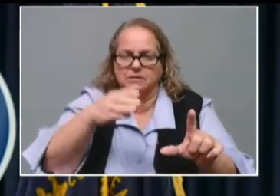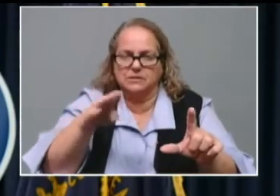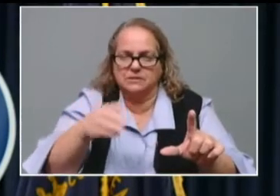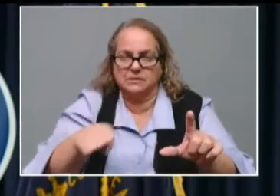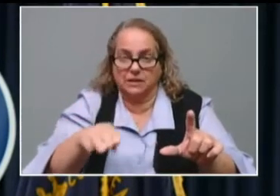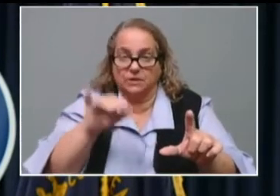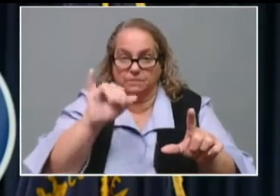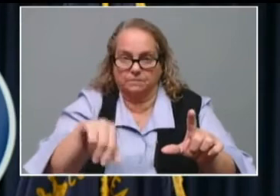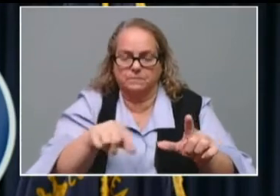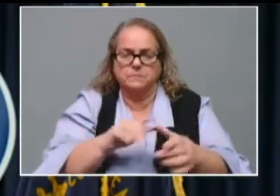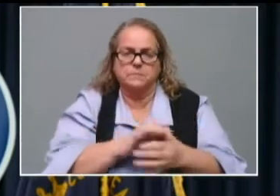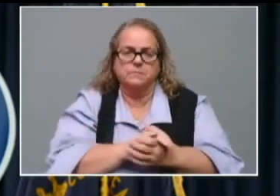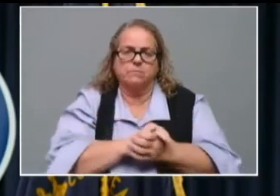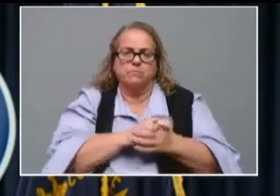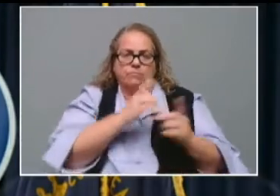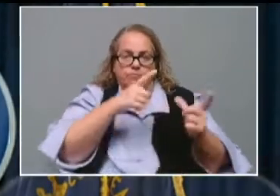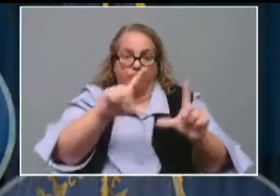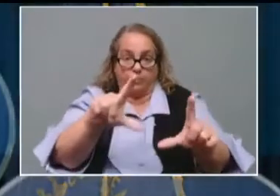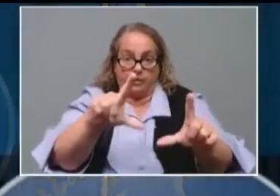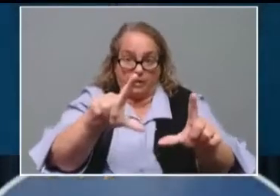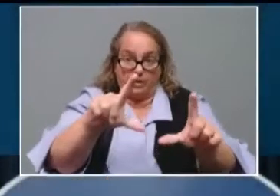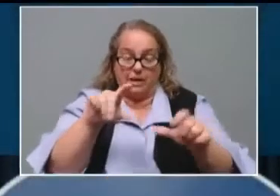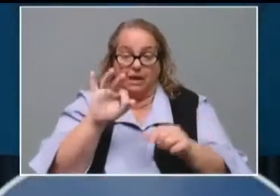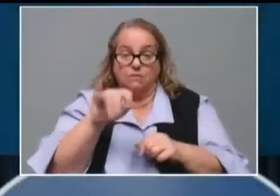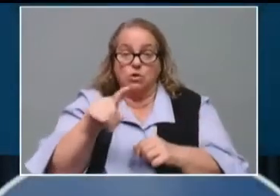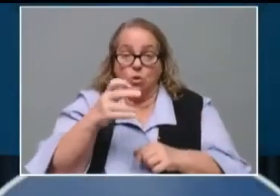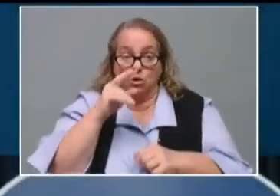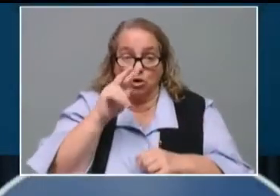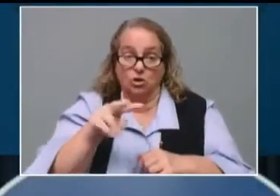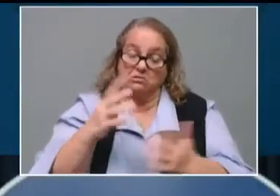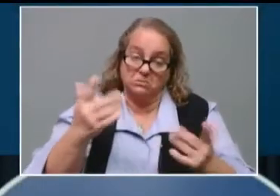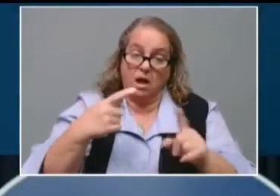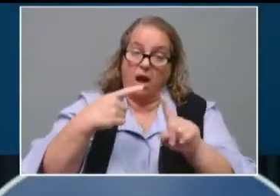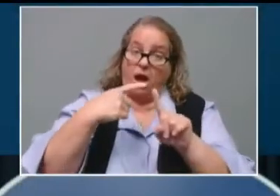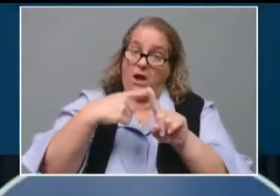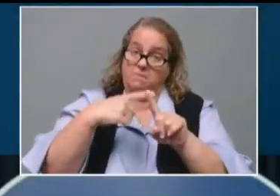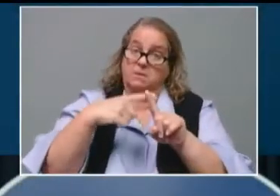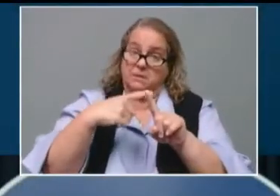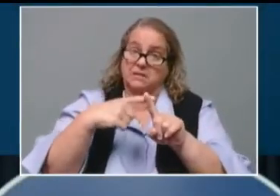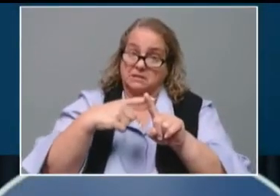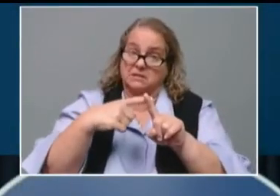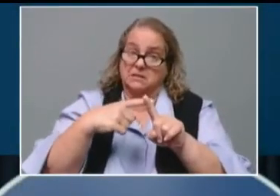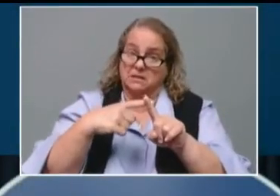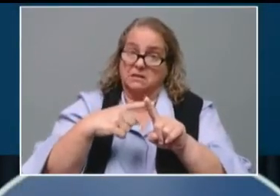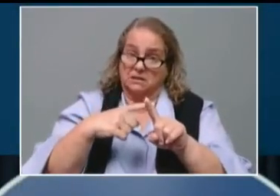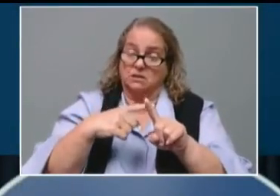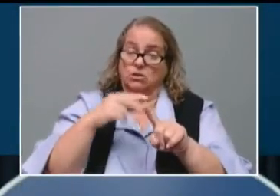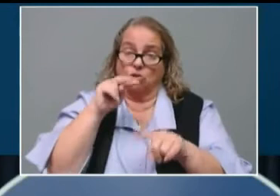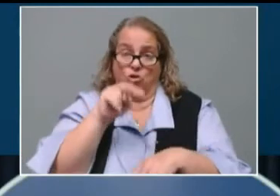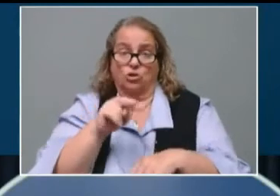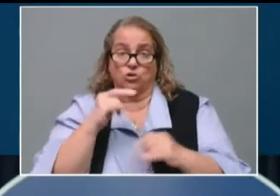if you want to take the optimistic approach today uh This last week was